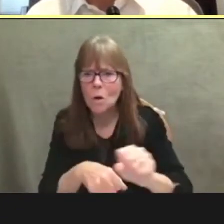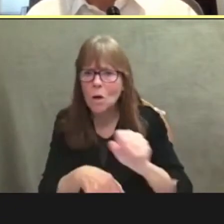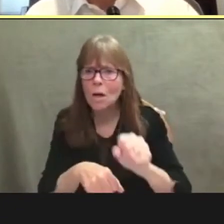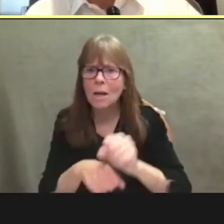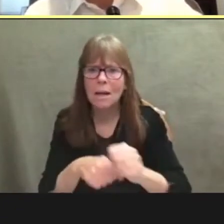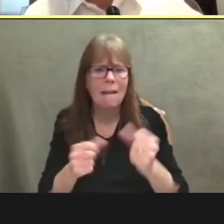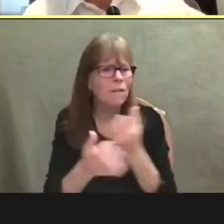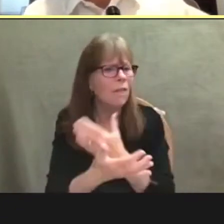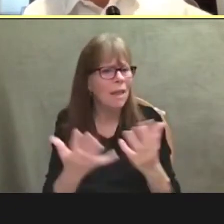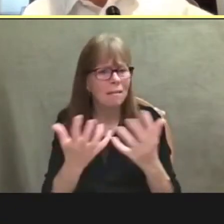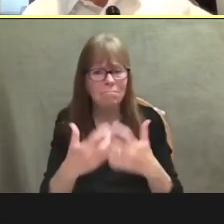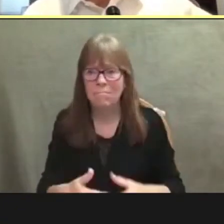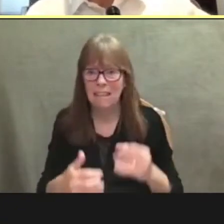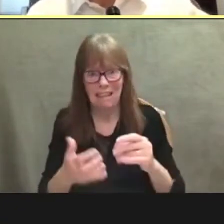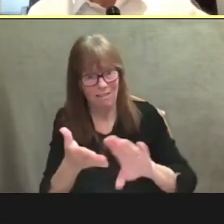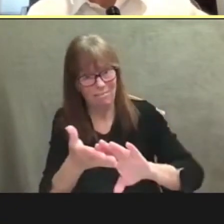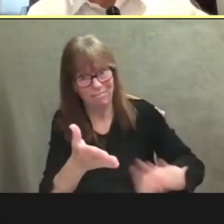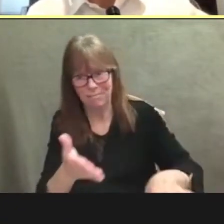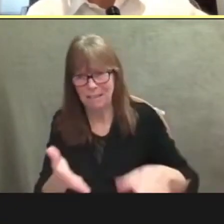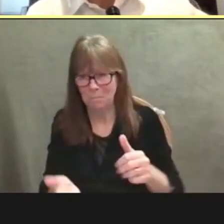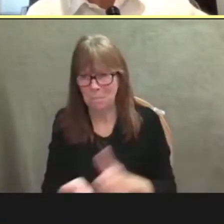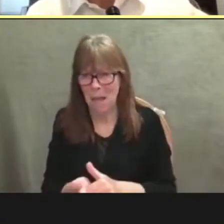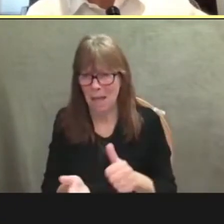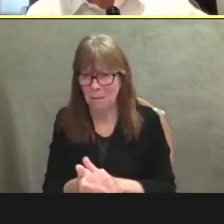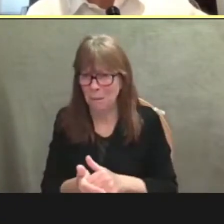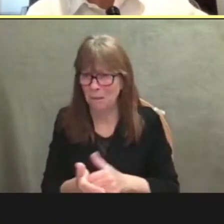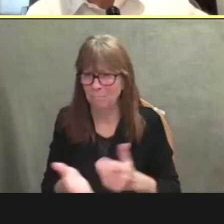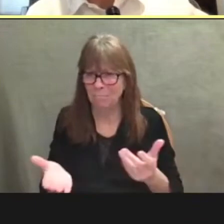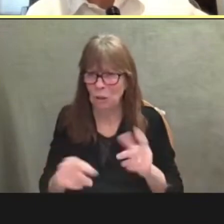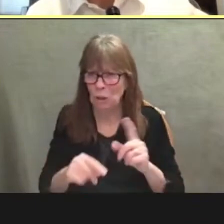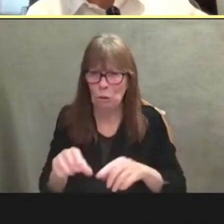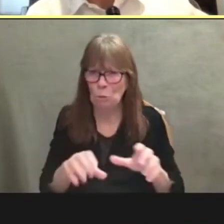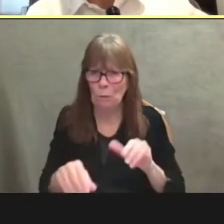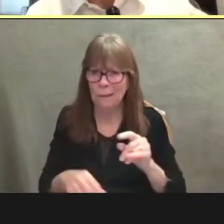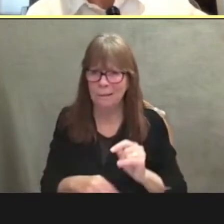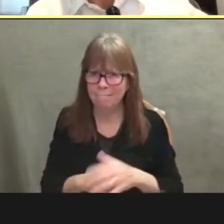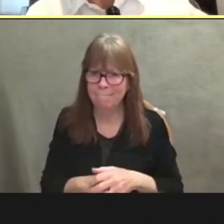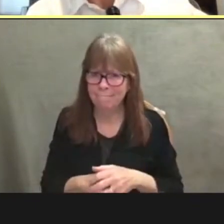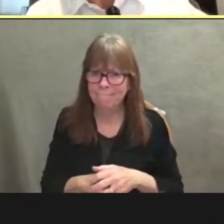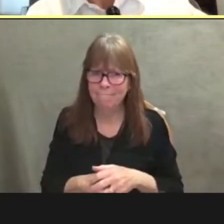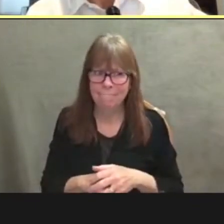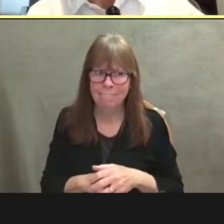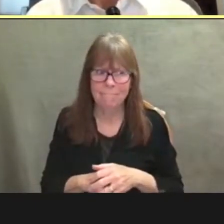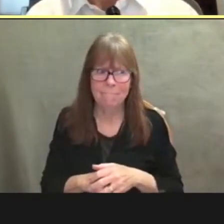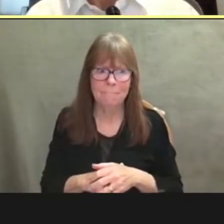We couldn't have done it if not together, as a team.